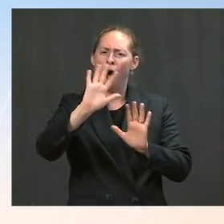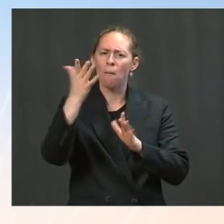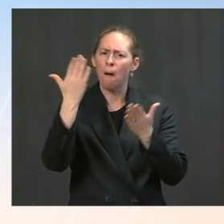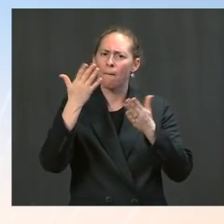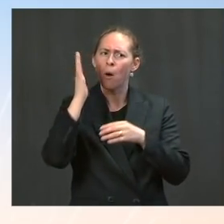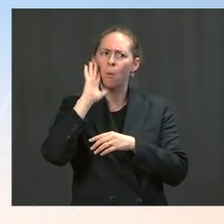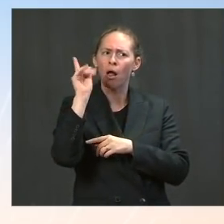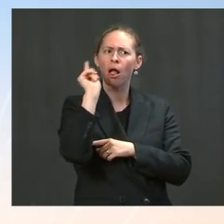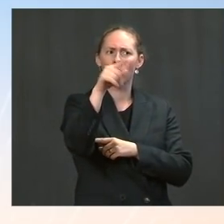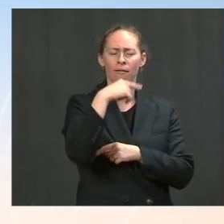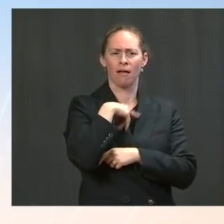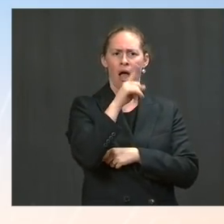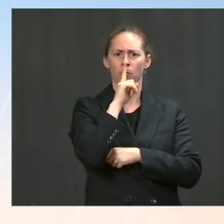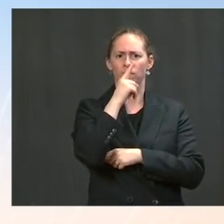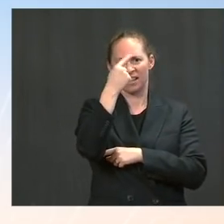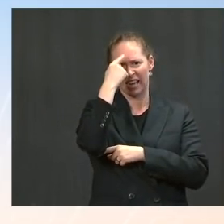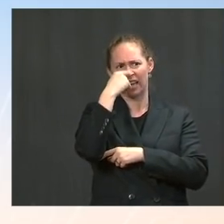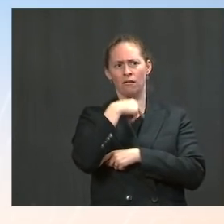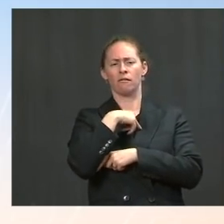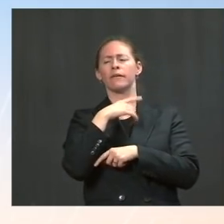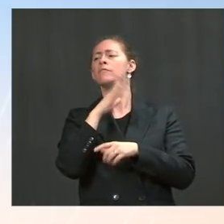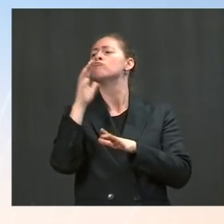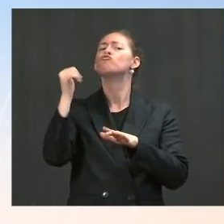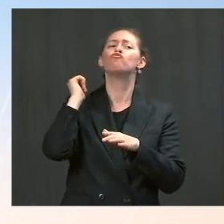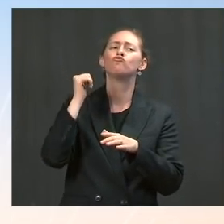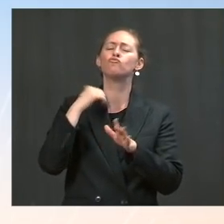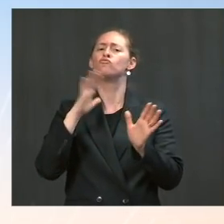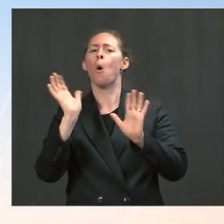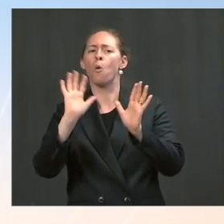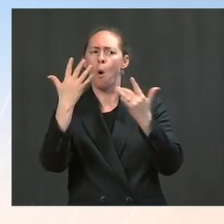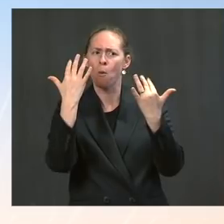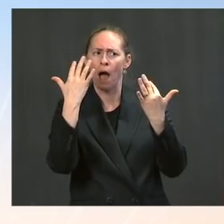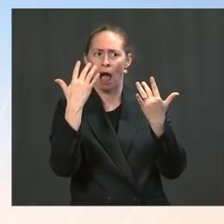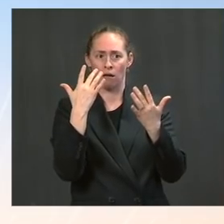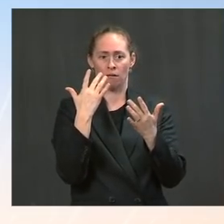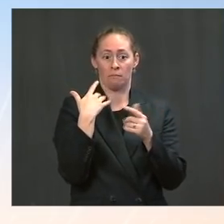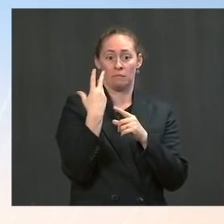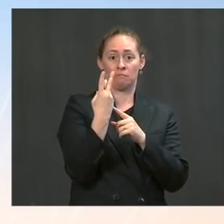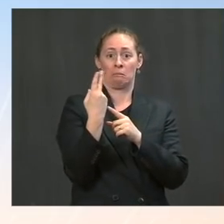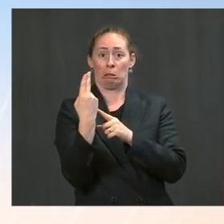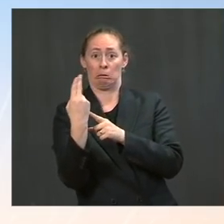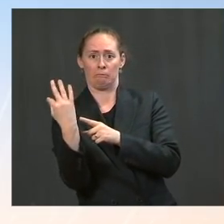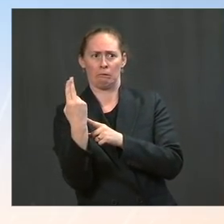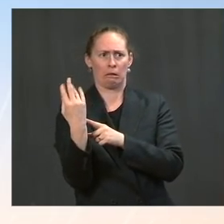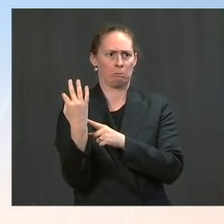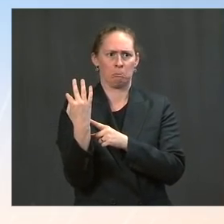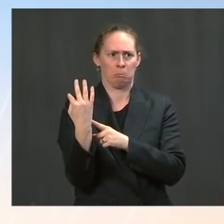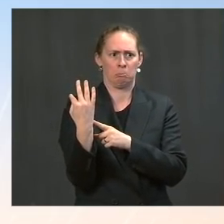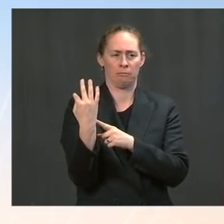That was not what I was implying. But we're -- we're about -- we have about four days out here, in terms of our scheduling,